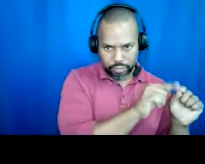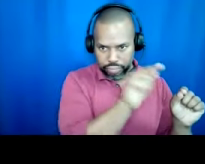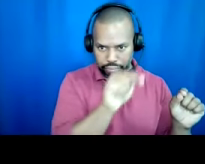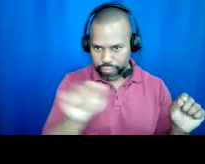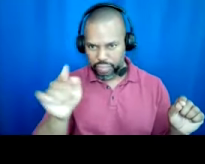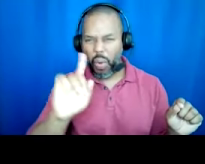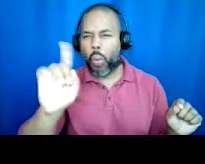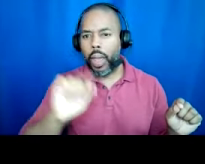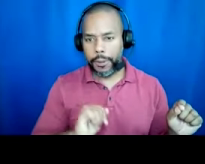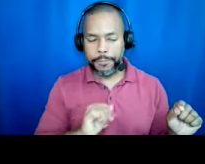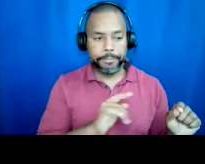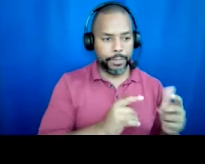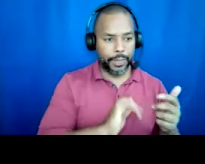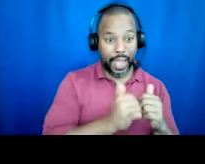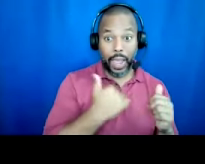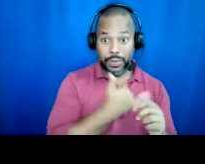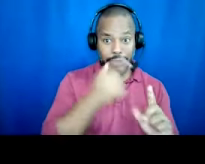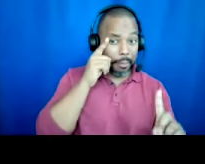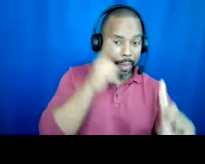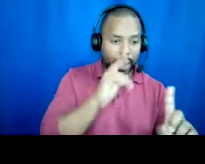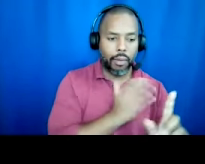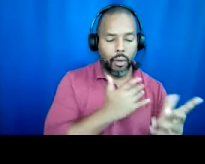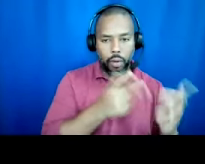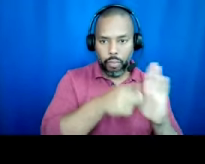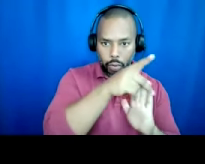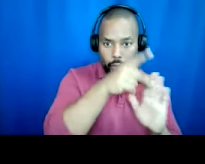how does this align with our program review, our annual unit plans.